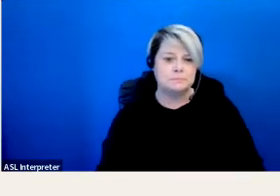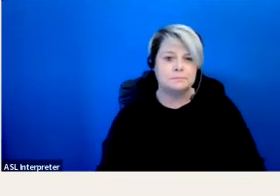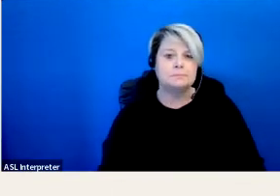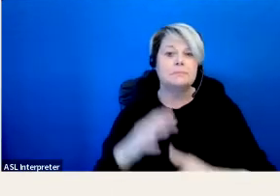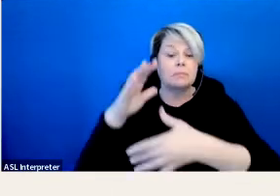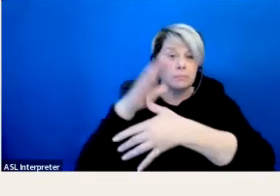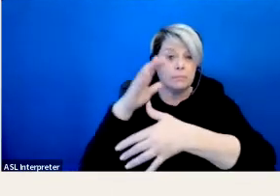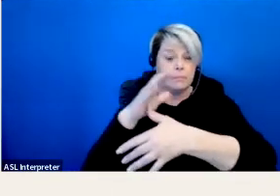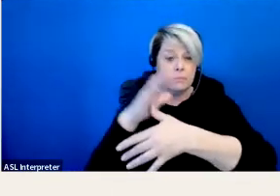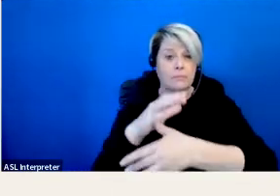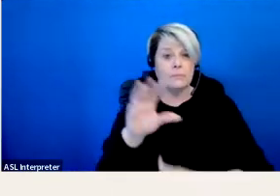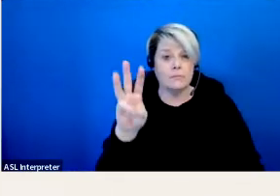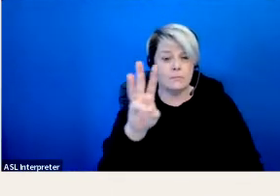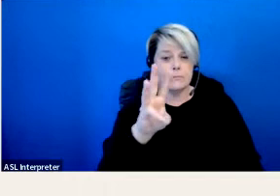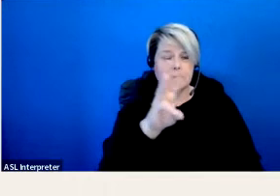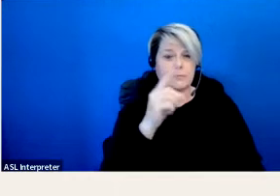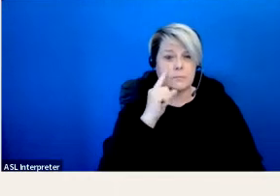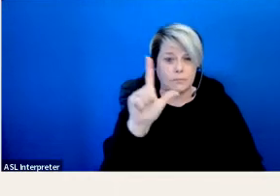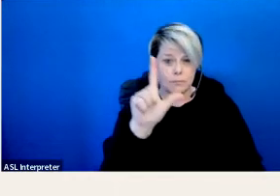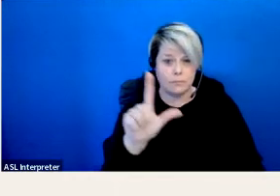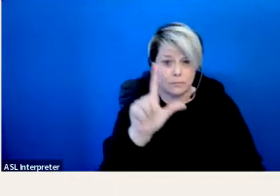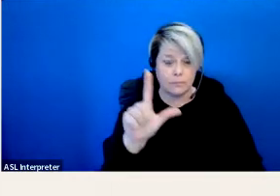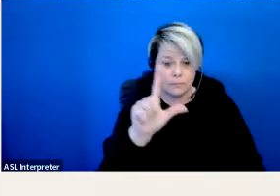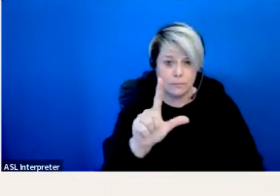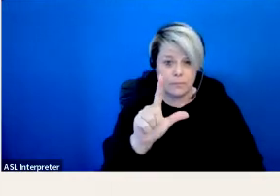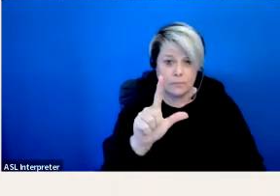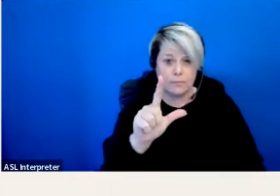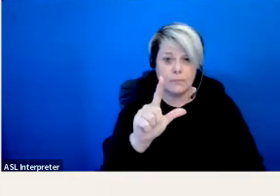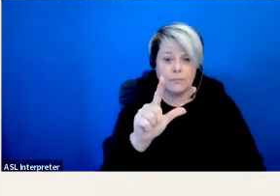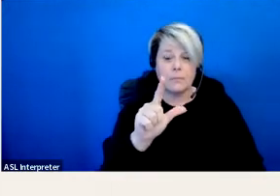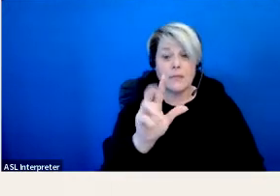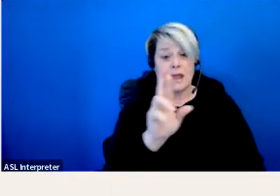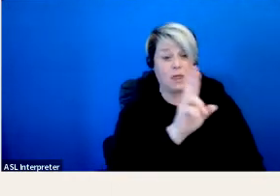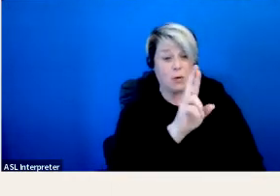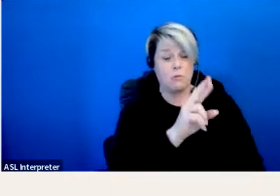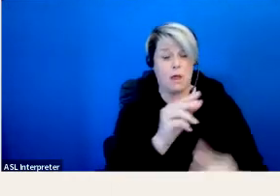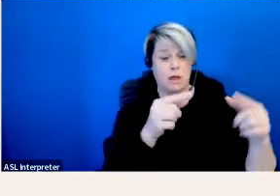call a best bet. So here you are going to see the main library website and in the upper right-hand